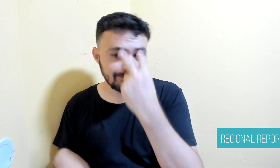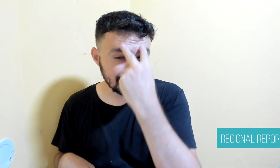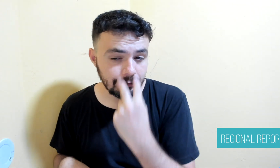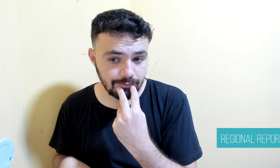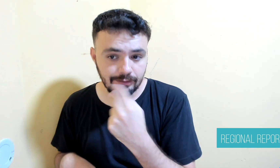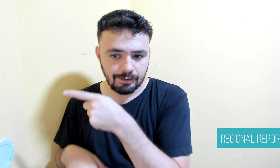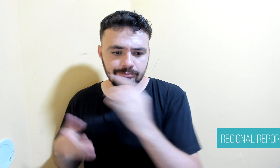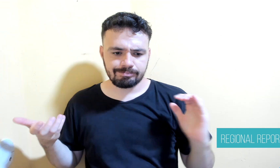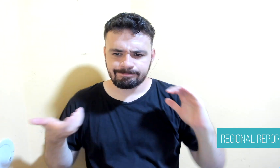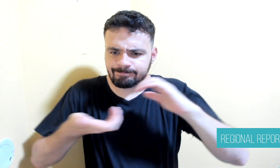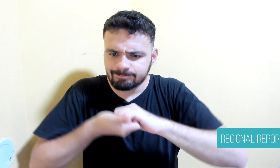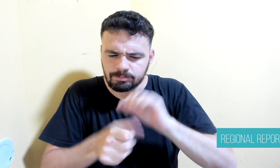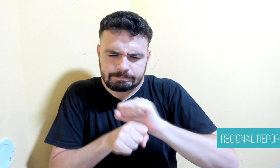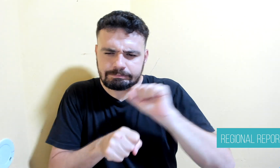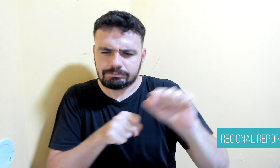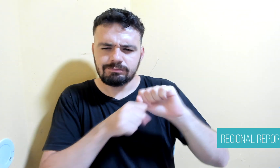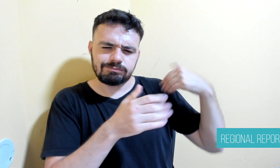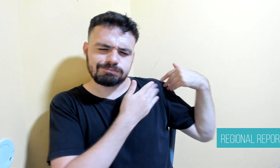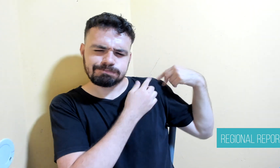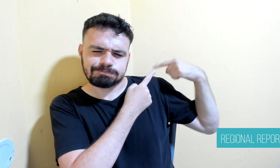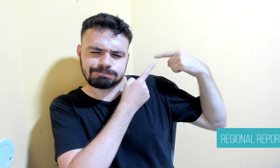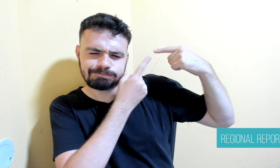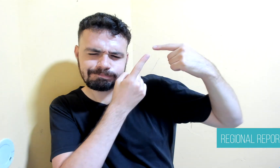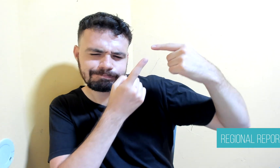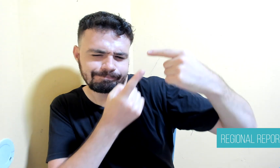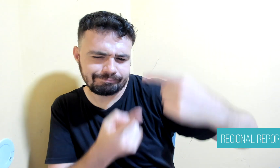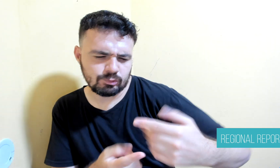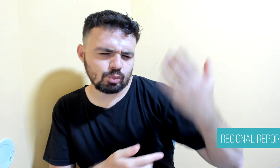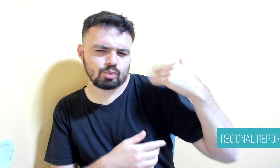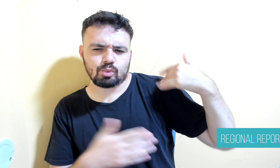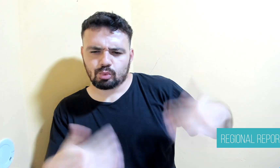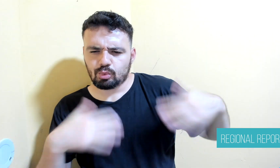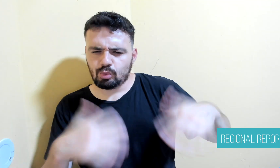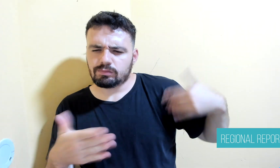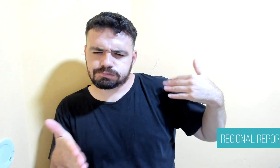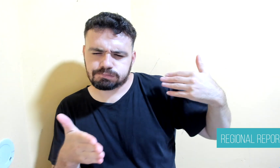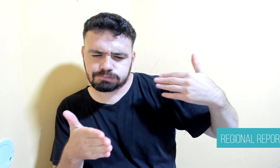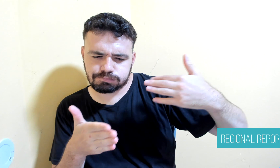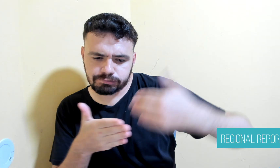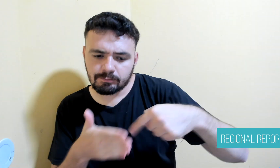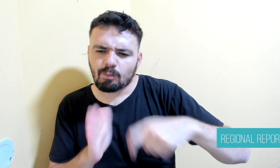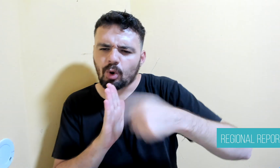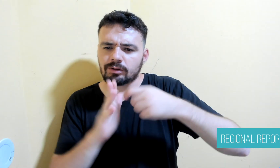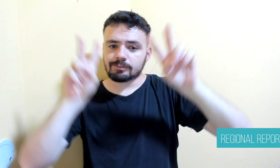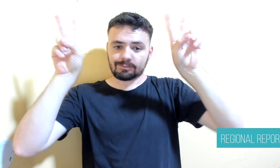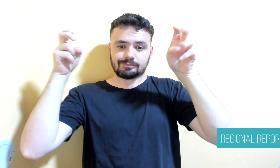for children with partial hearing loss who are beginning